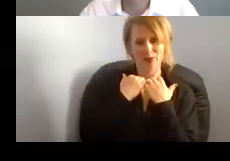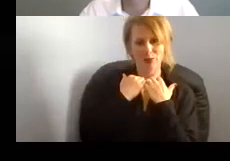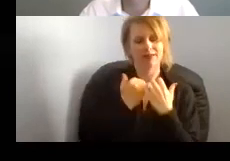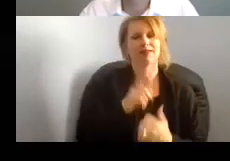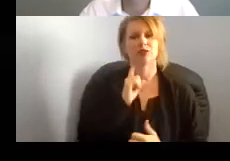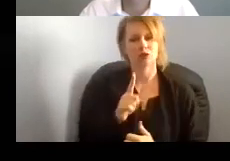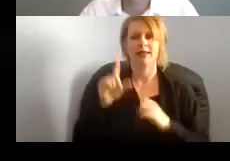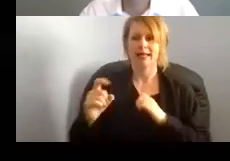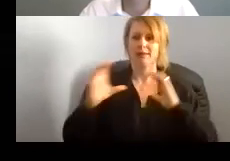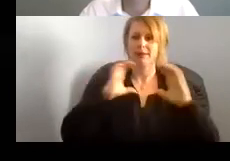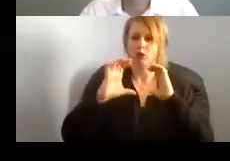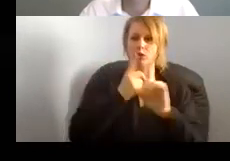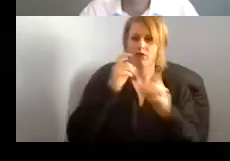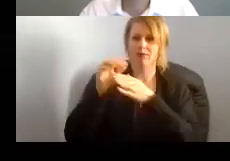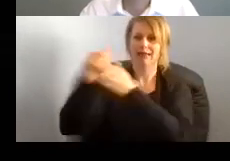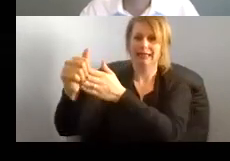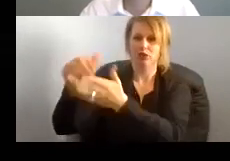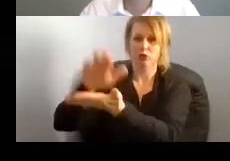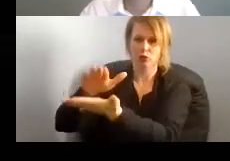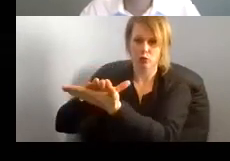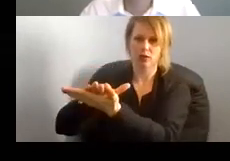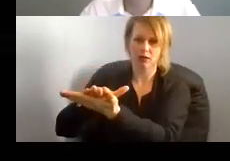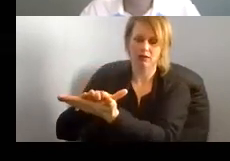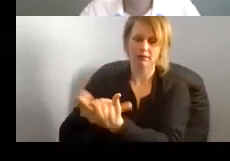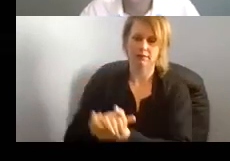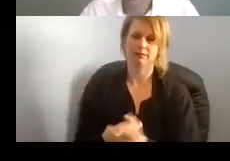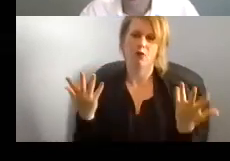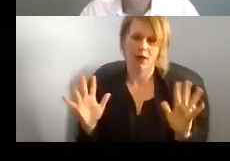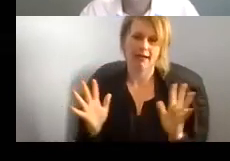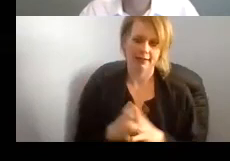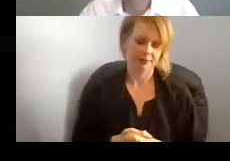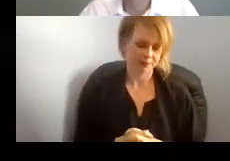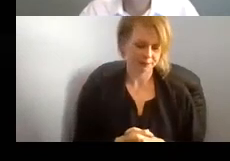of the school and become really an important part of the culture.